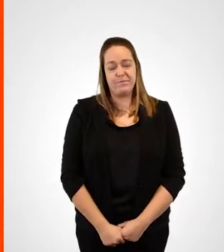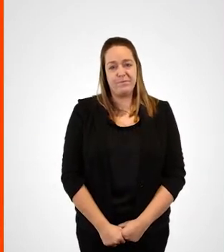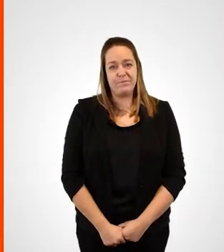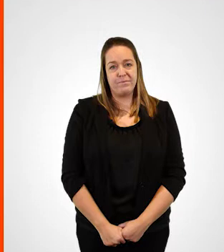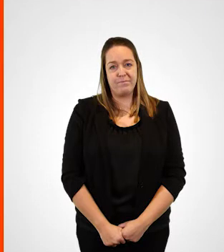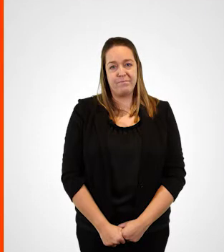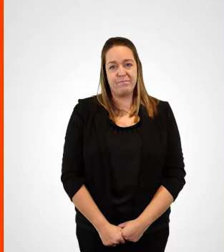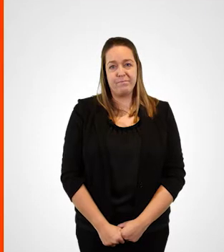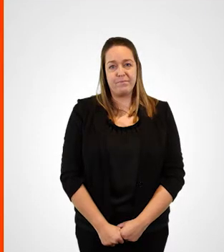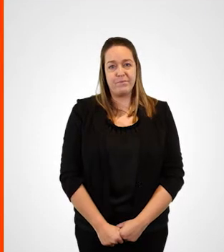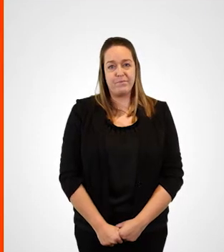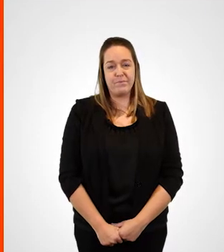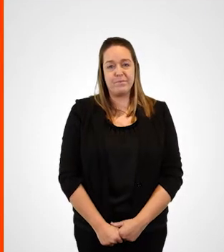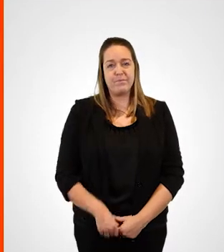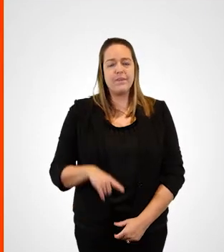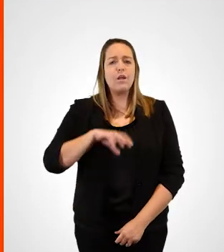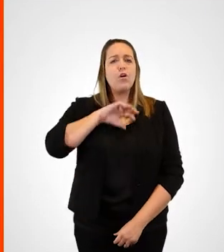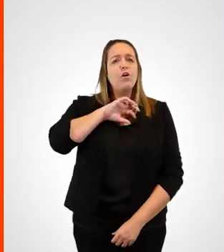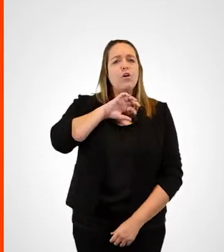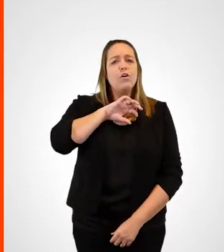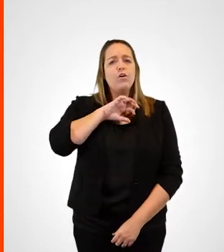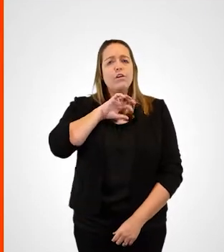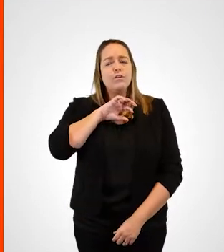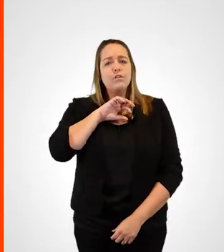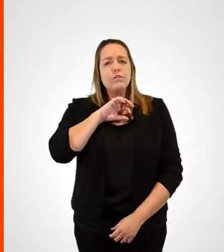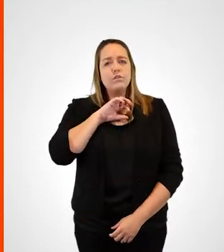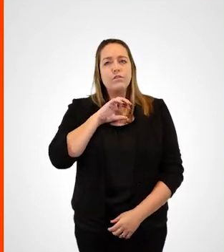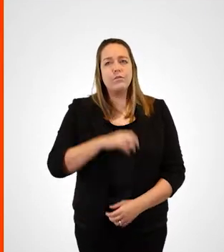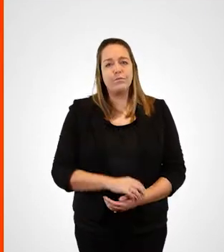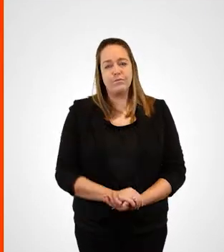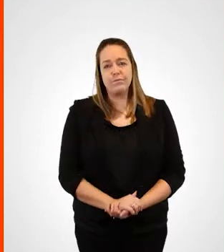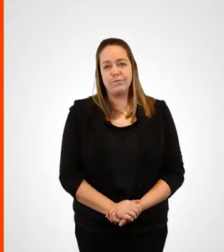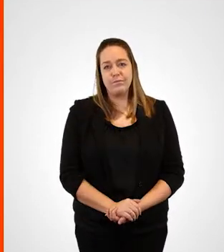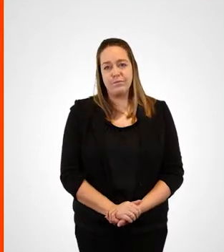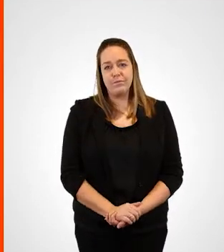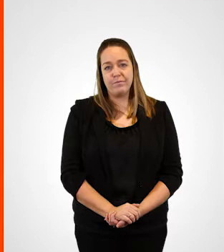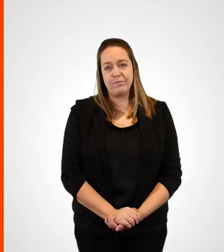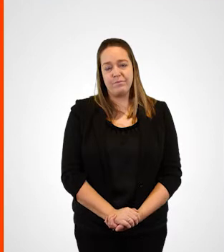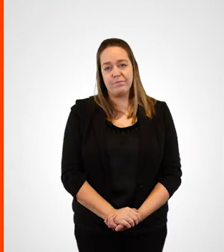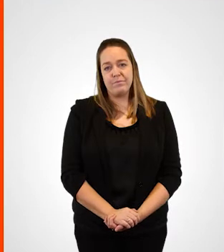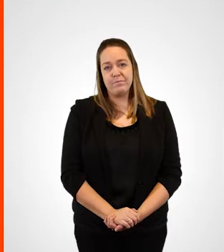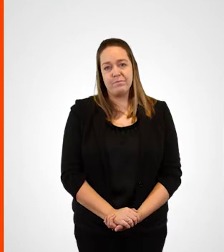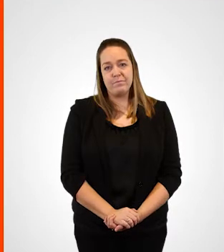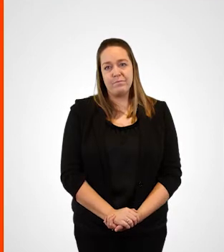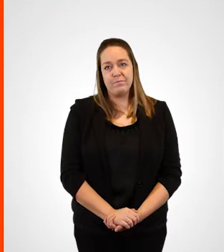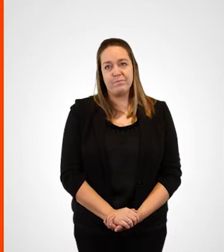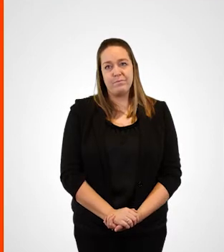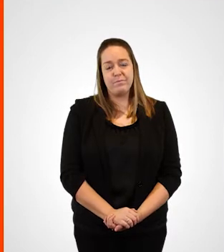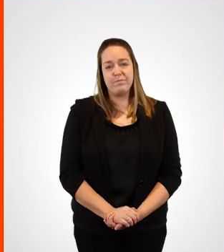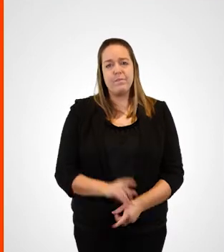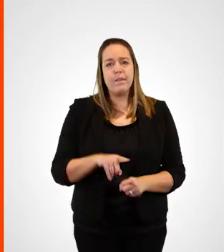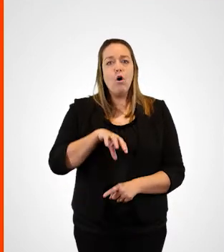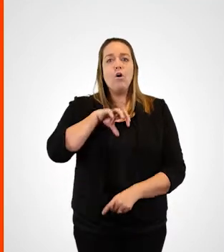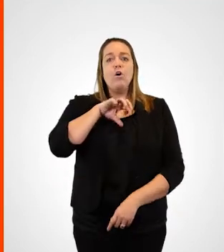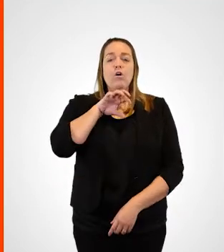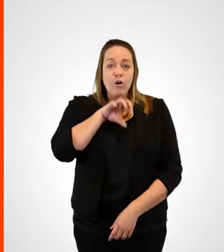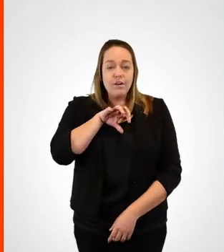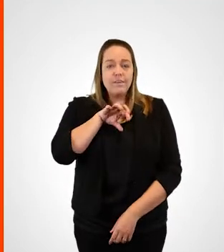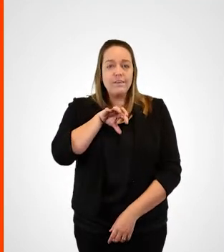(Child babbles)